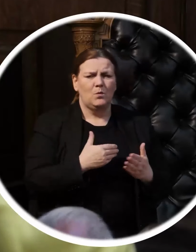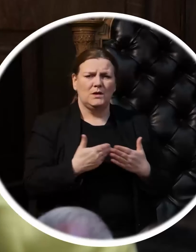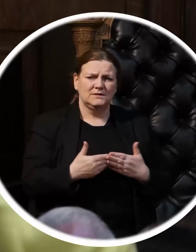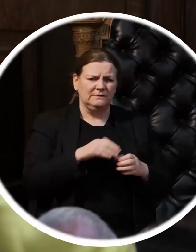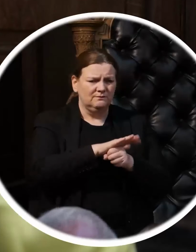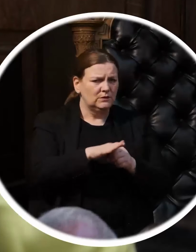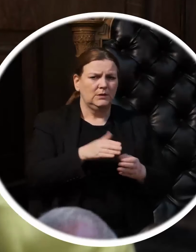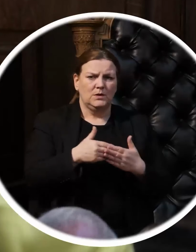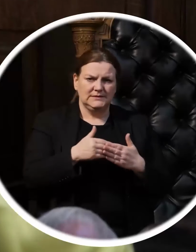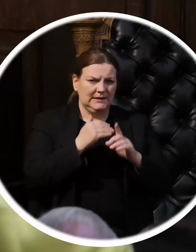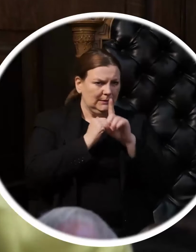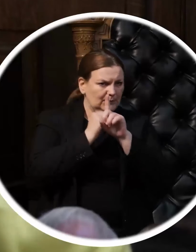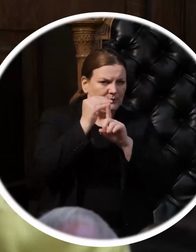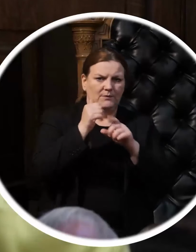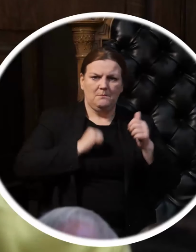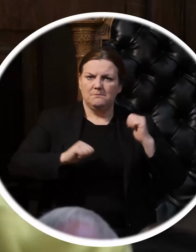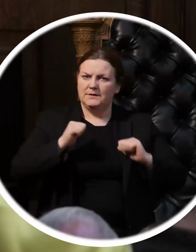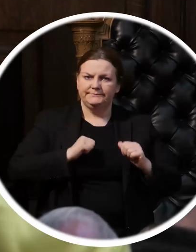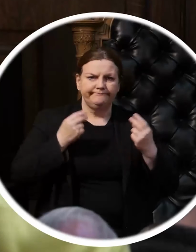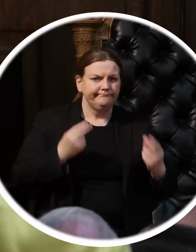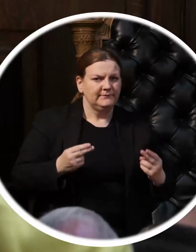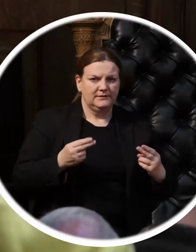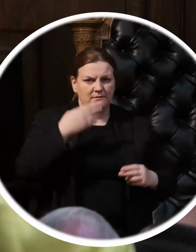modernisation that the railways would provide to Ireland.